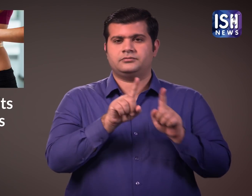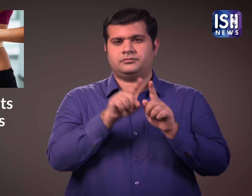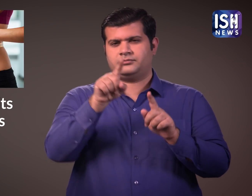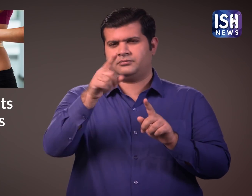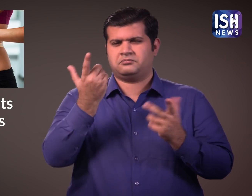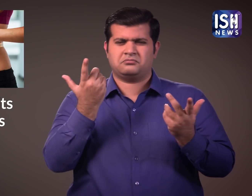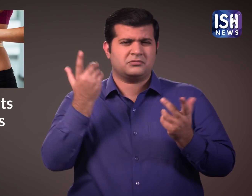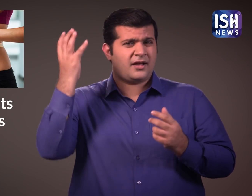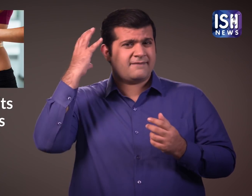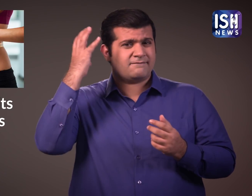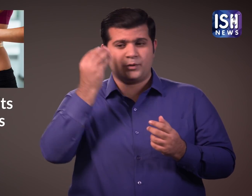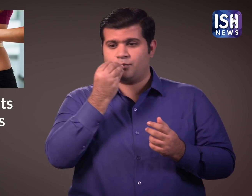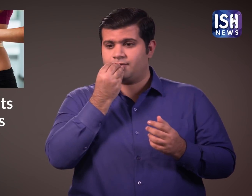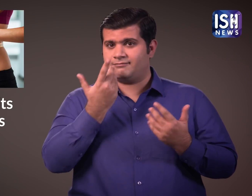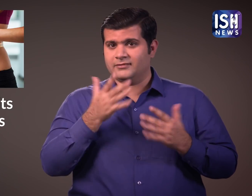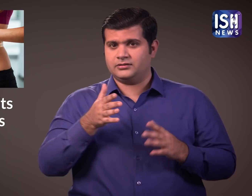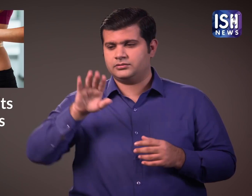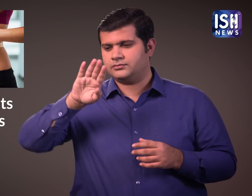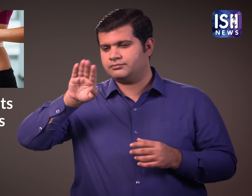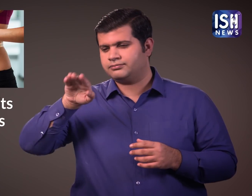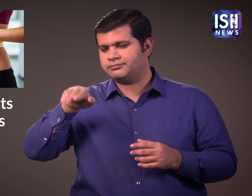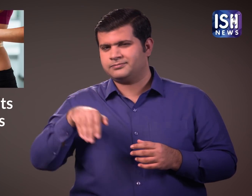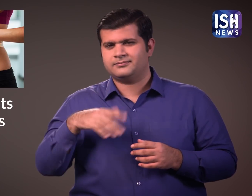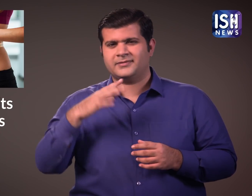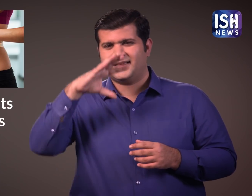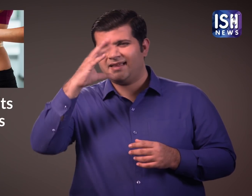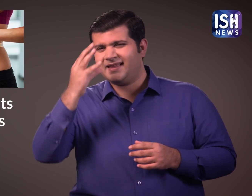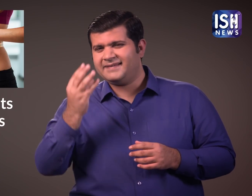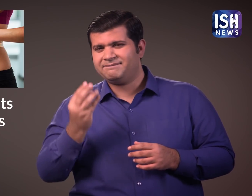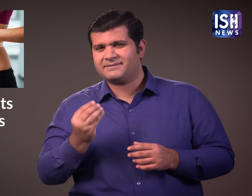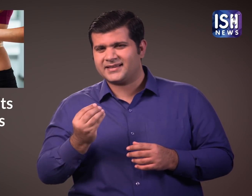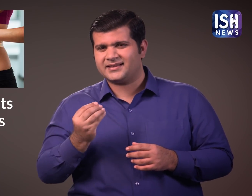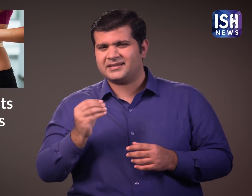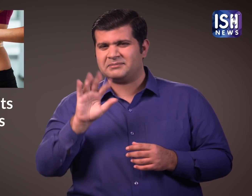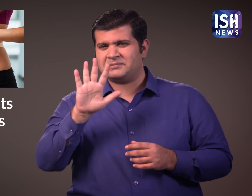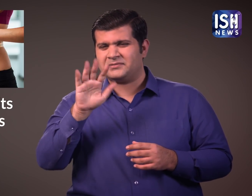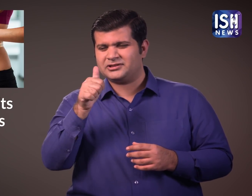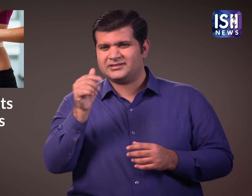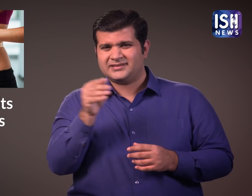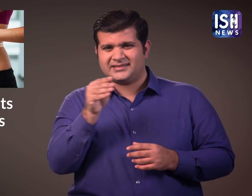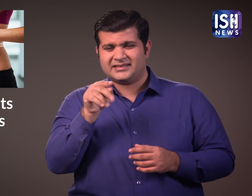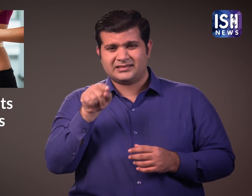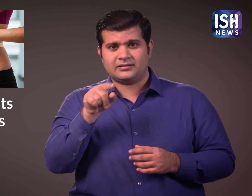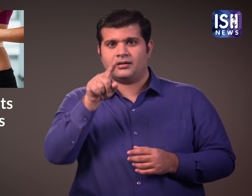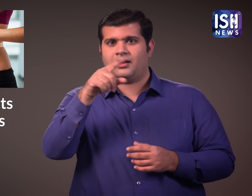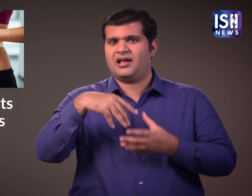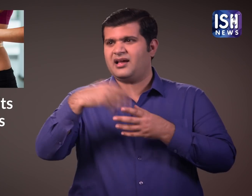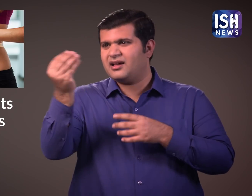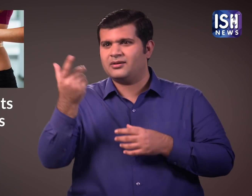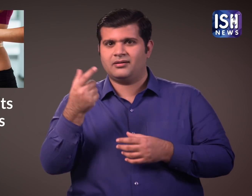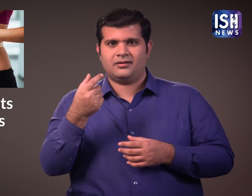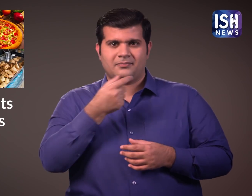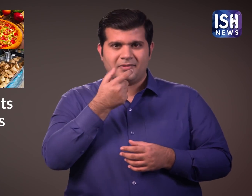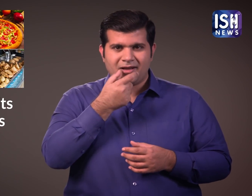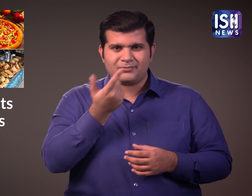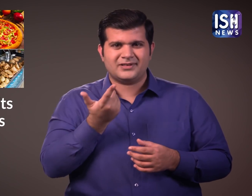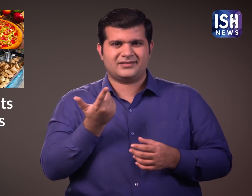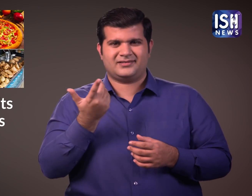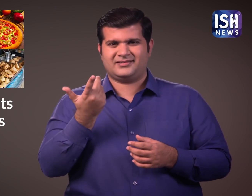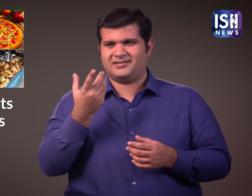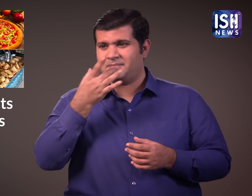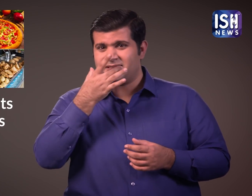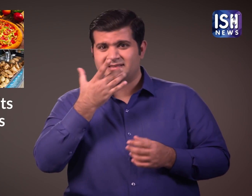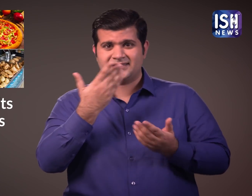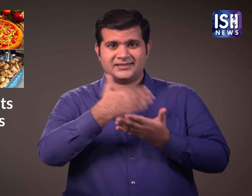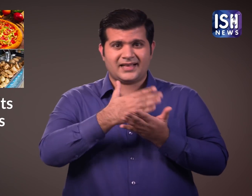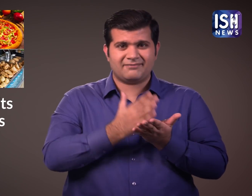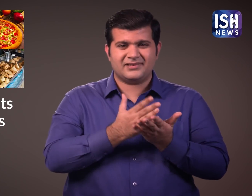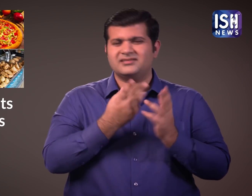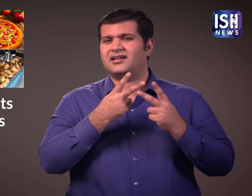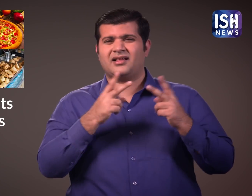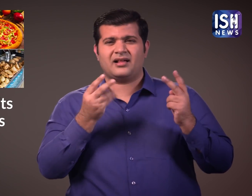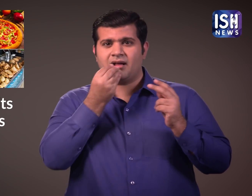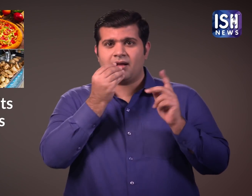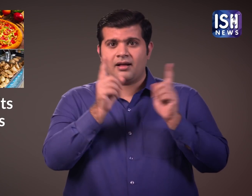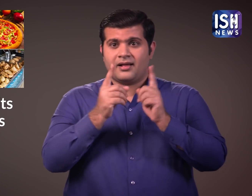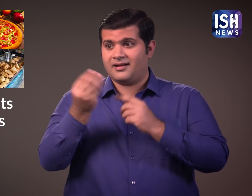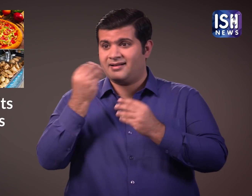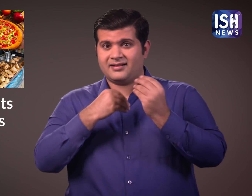For example, after lunch you may be get hungry in the evening. Instead of having junk food,